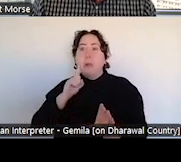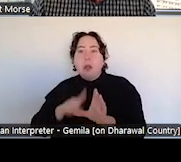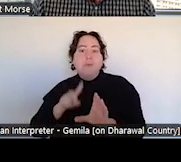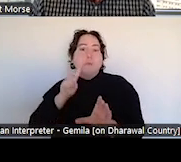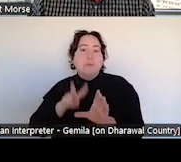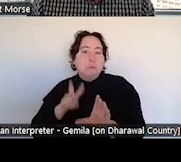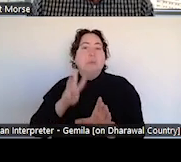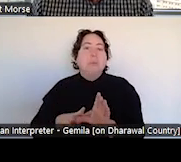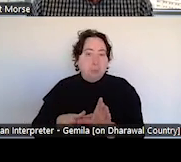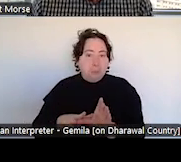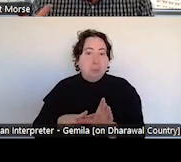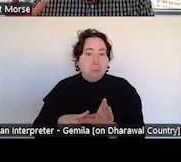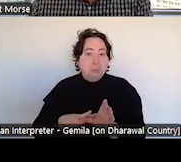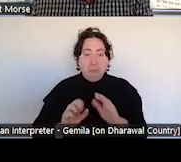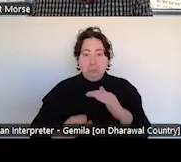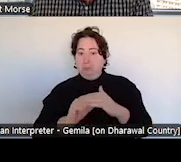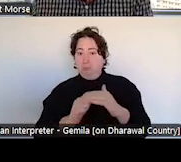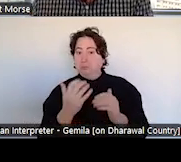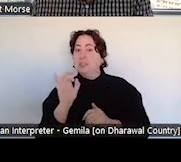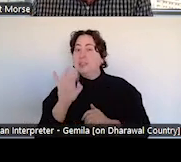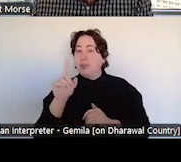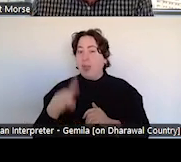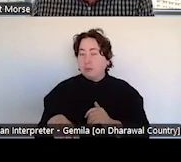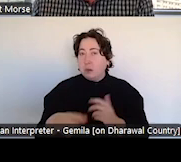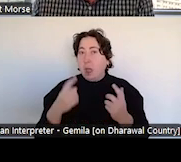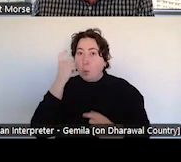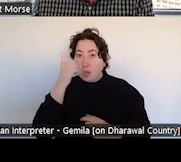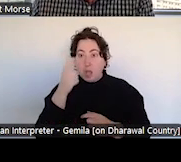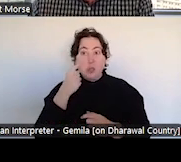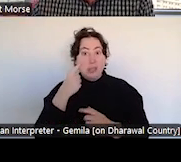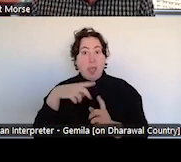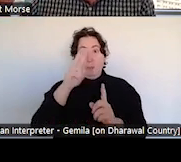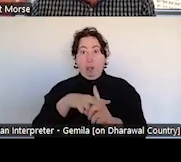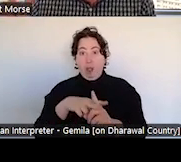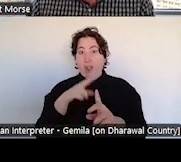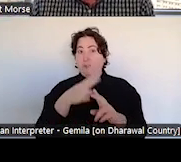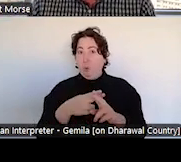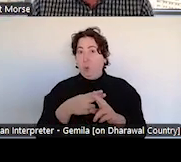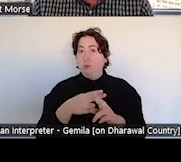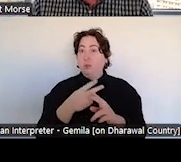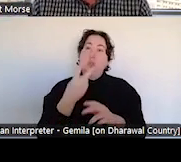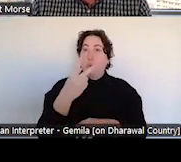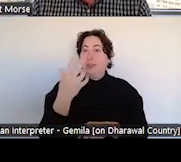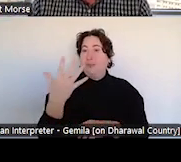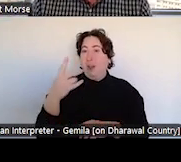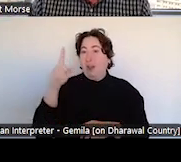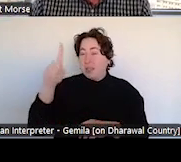consider whether applying for $25,000 because that is the ceiling is what you should do. Think